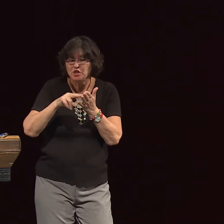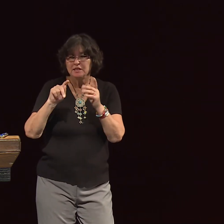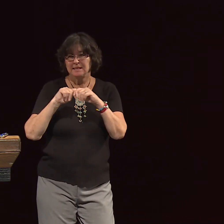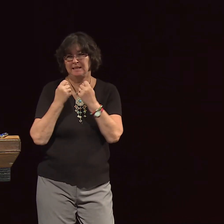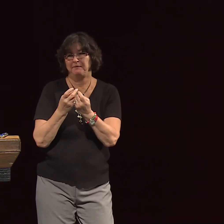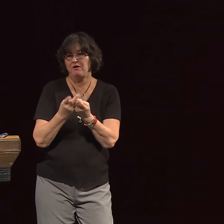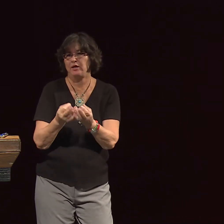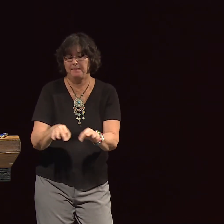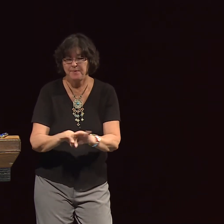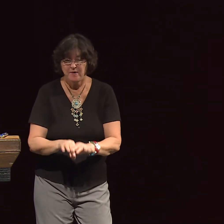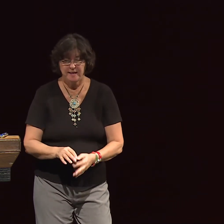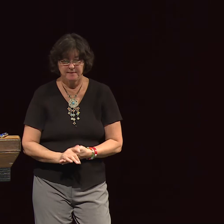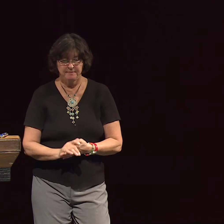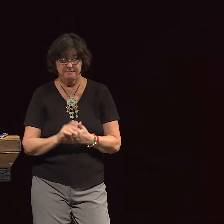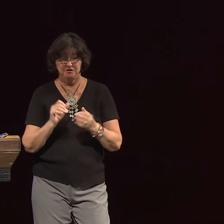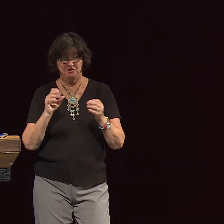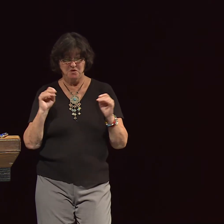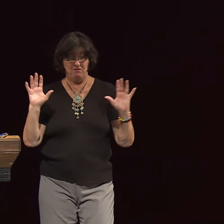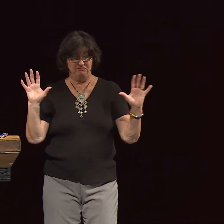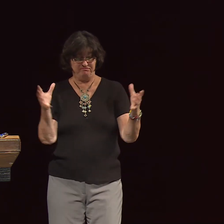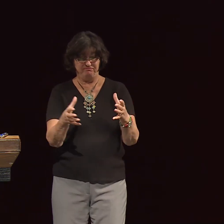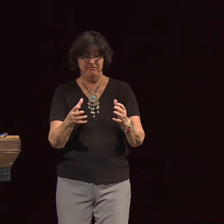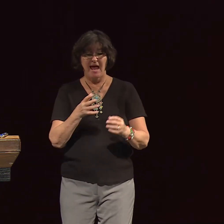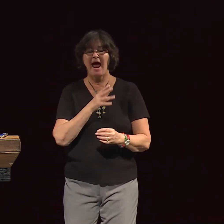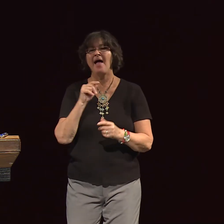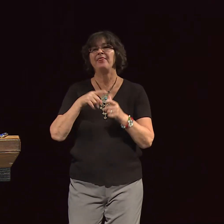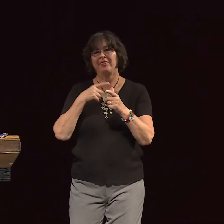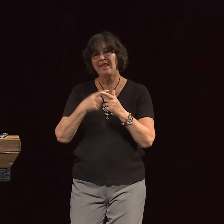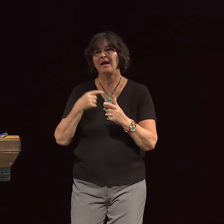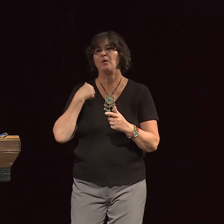which is one of the reasons we were able to get this together.